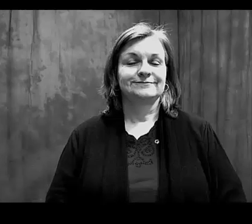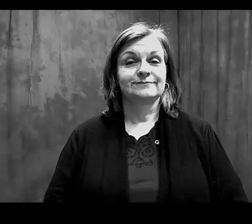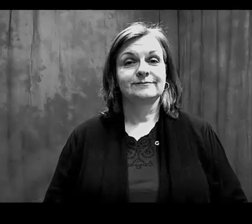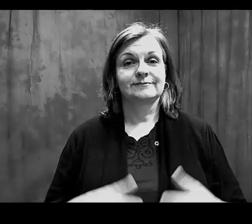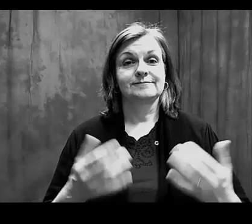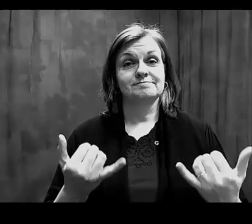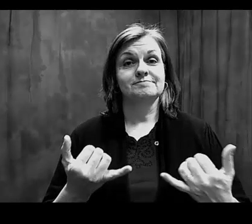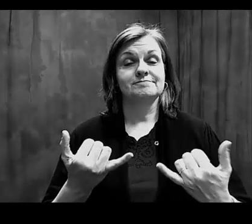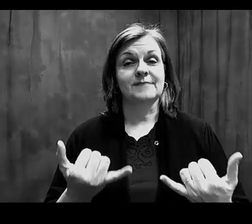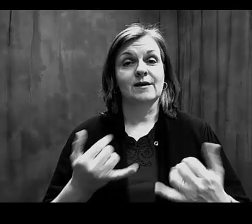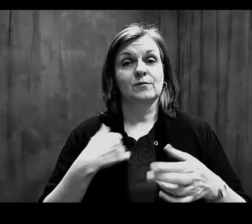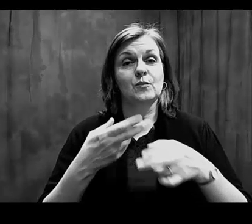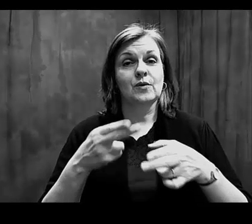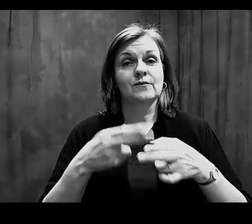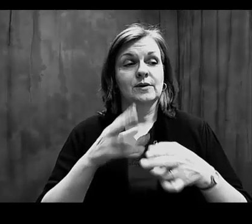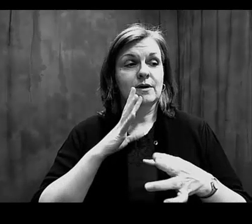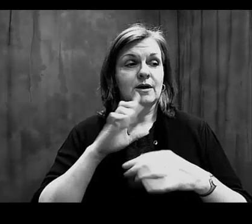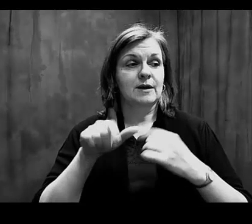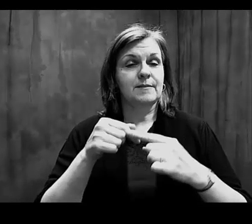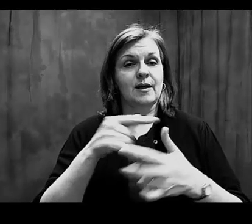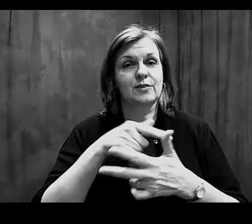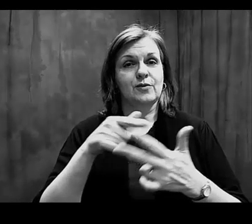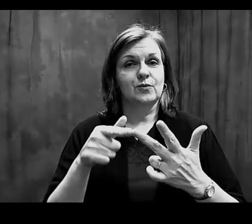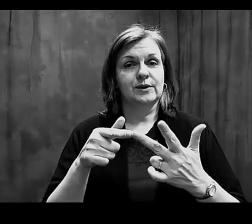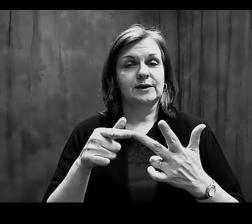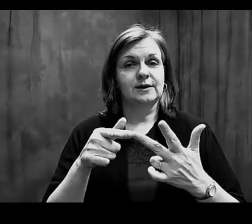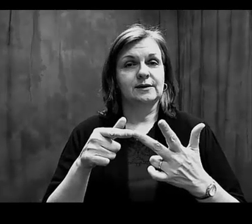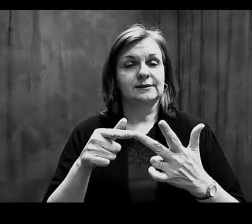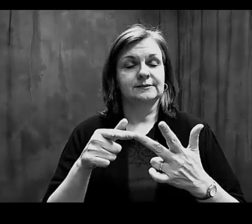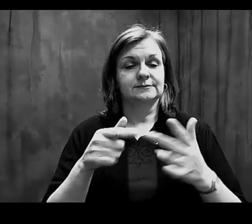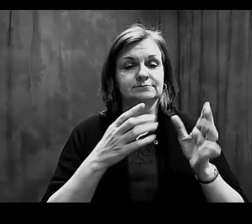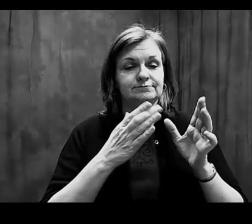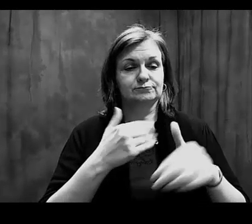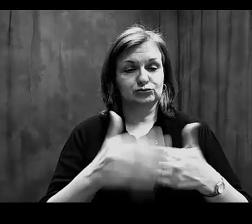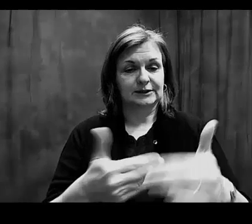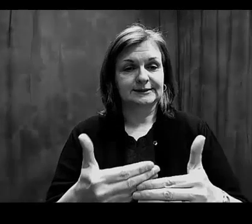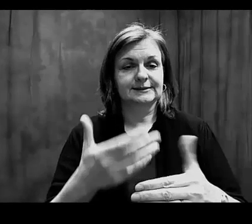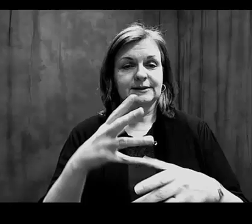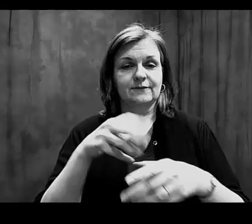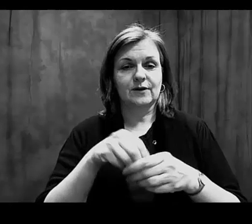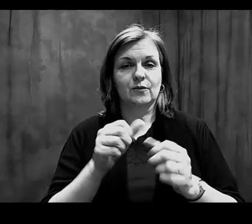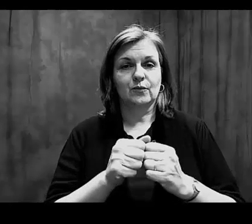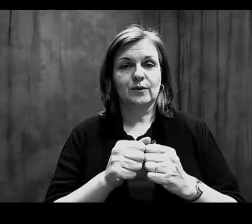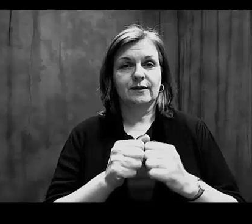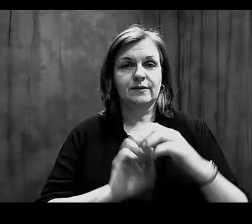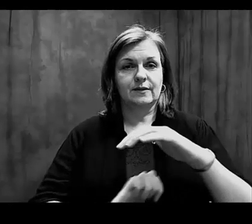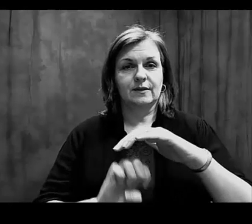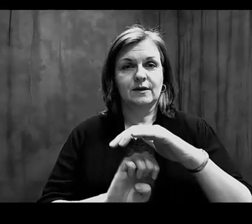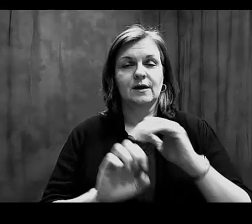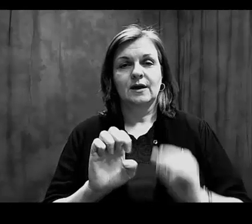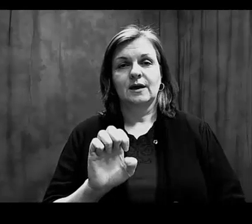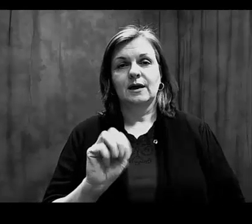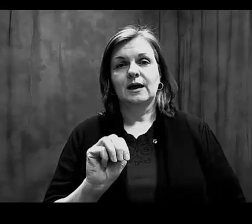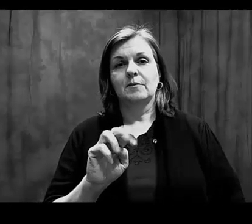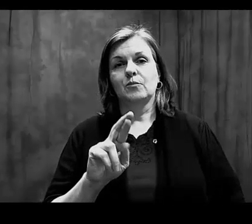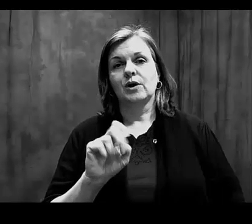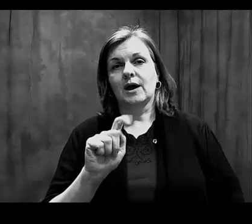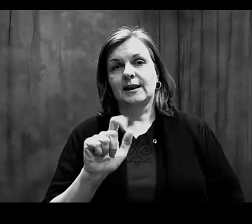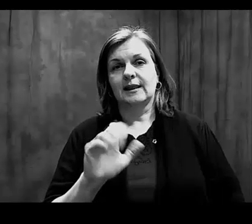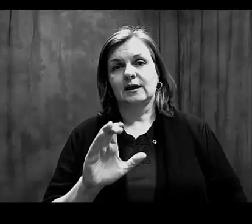We're going to briefly discuss the three stages of embryonic development